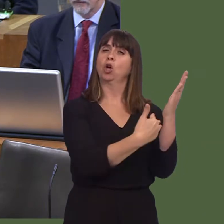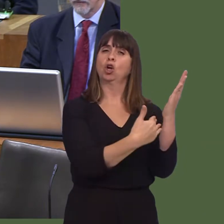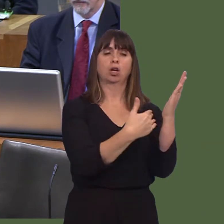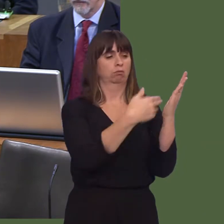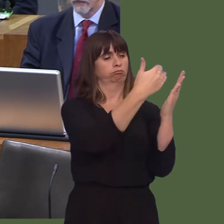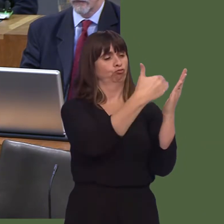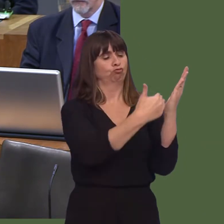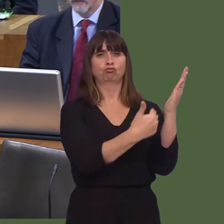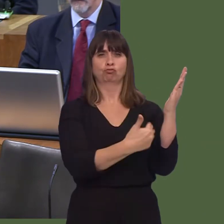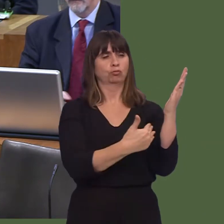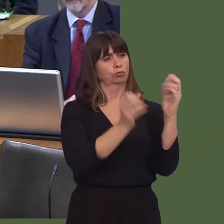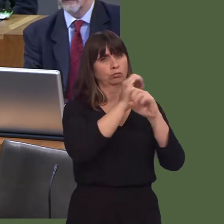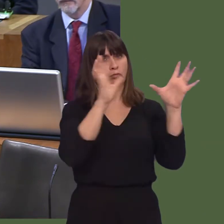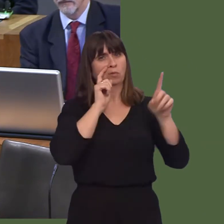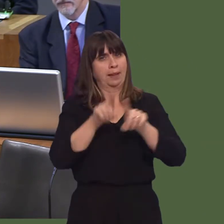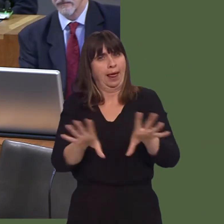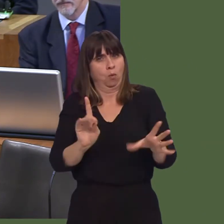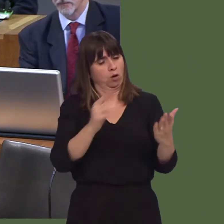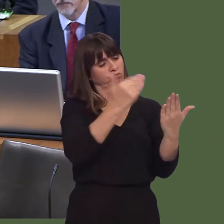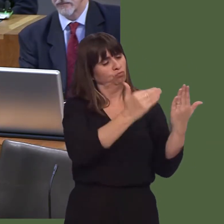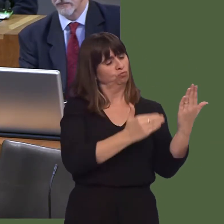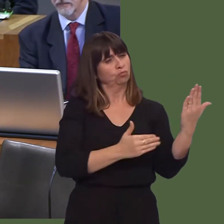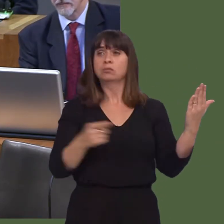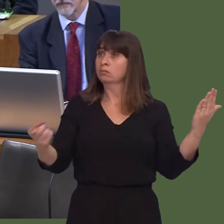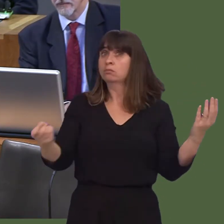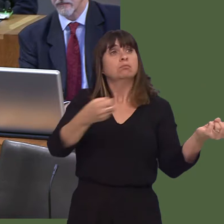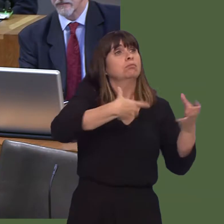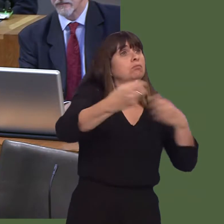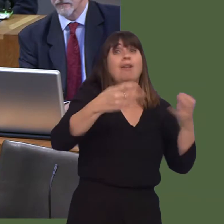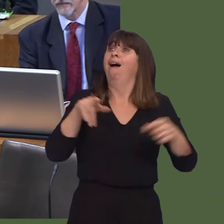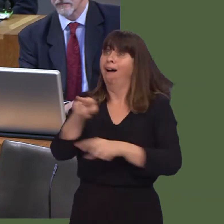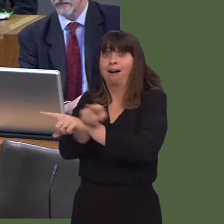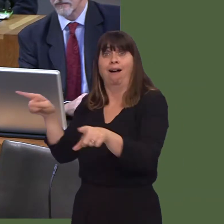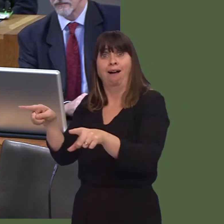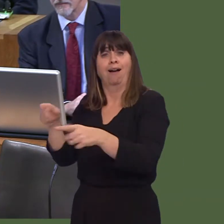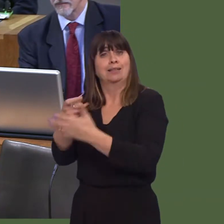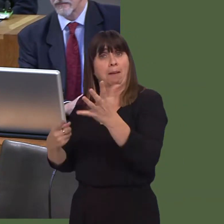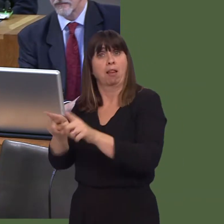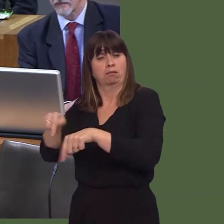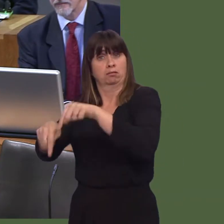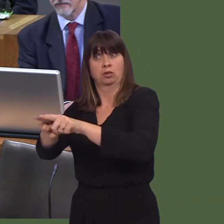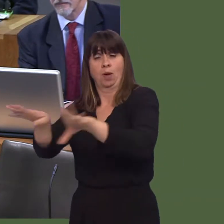amongst many others identified to us by disabled people themselves, is the need for physical access to be facilitated.